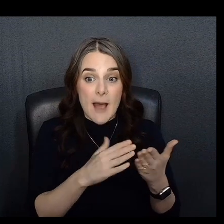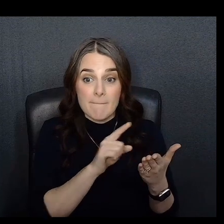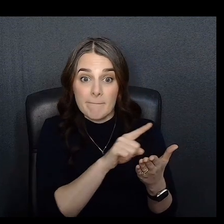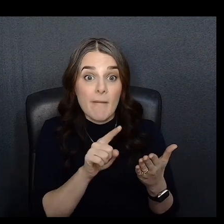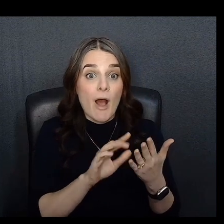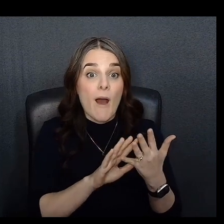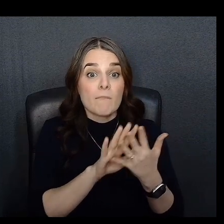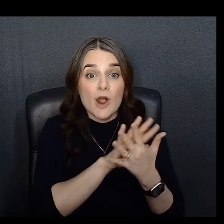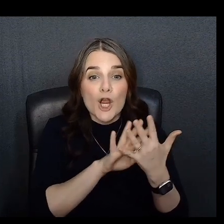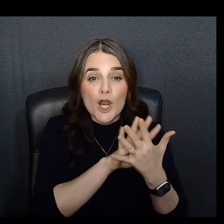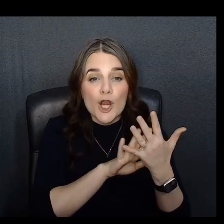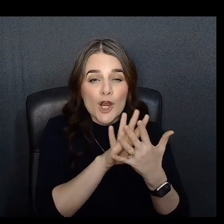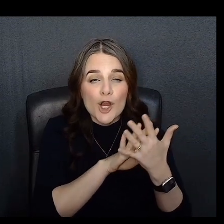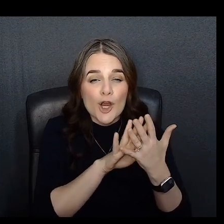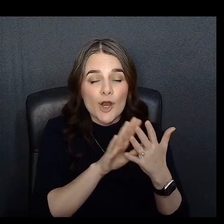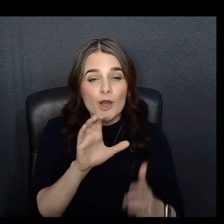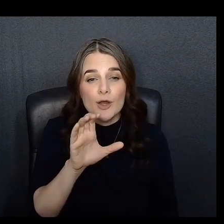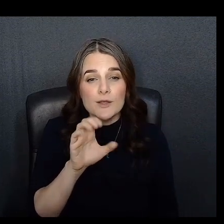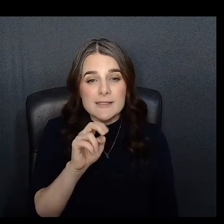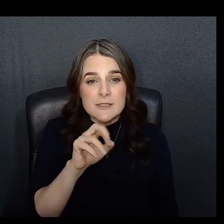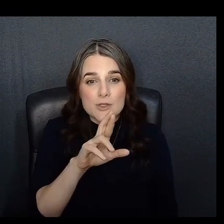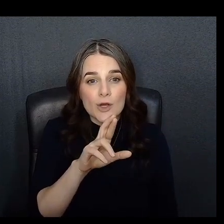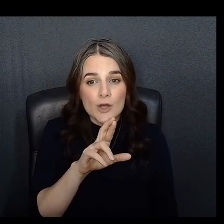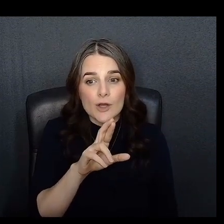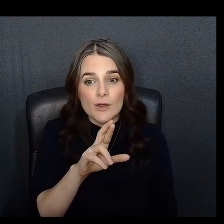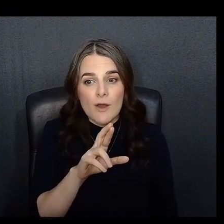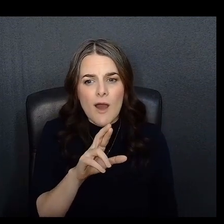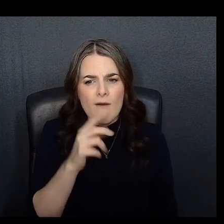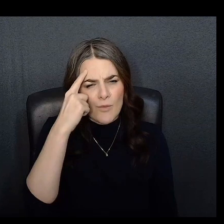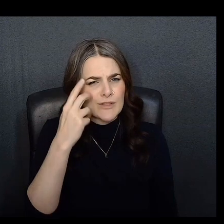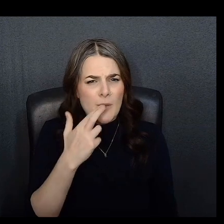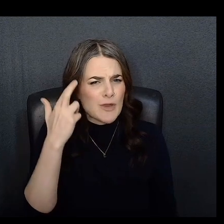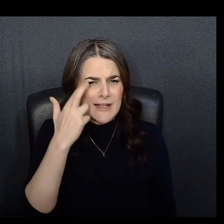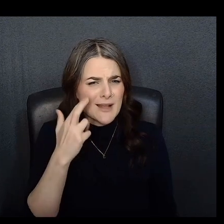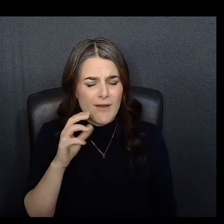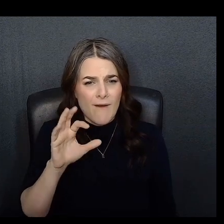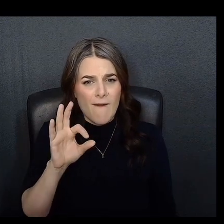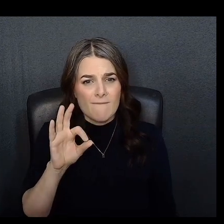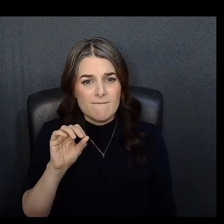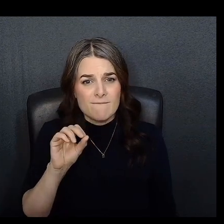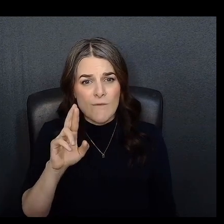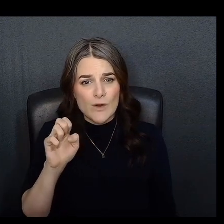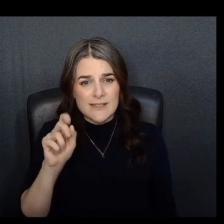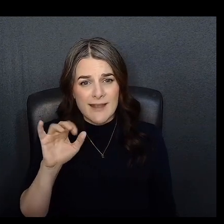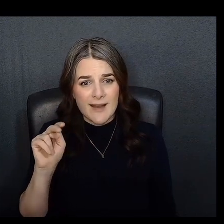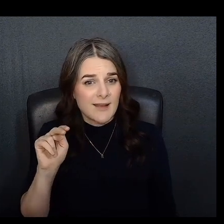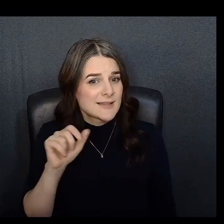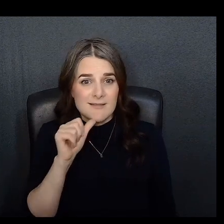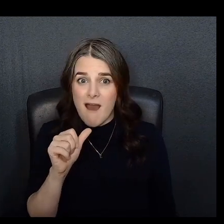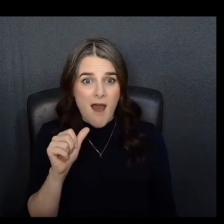For some reason foreskin is not censored. I'm not sure why, but that's just a glitch in the system at the time I took this screenshot.